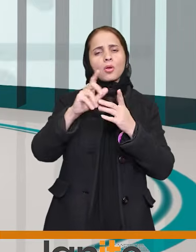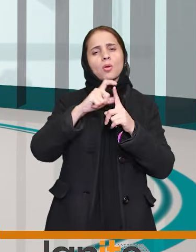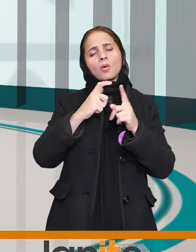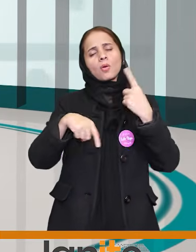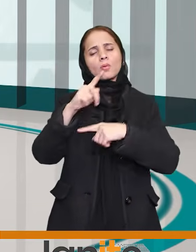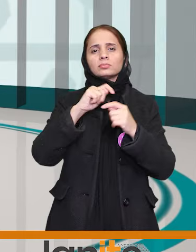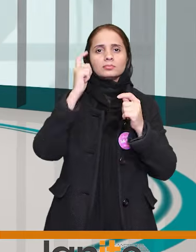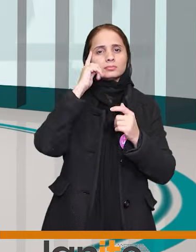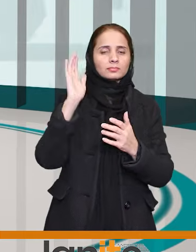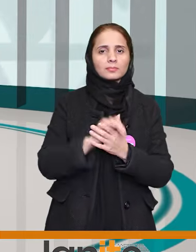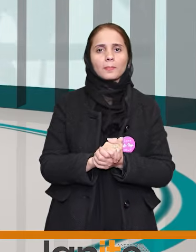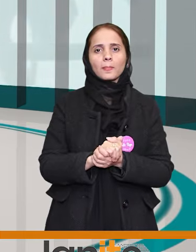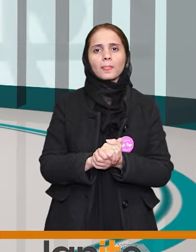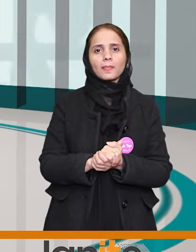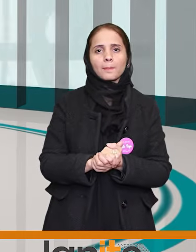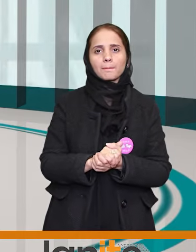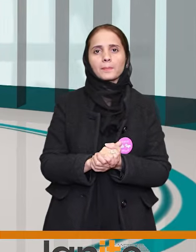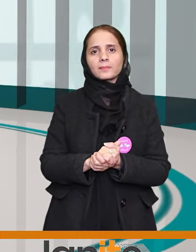By the way, if you would be PhD, then you will not write good morning.